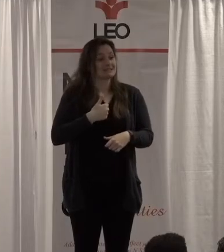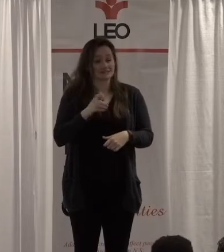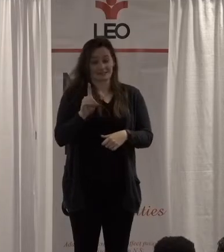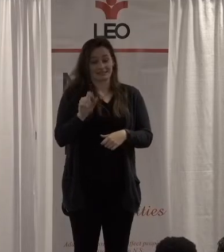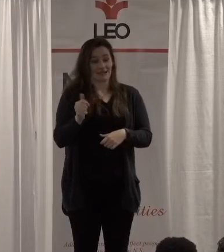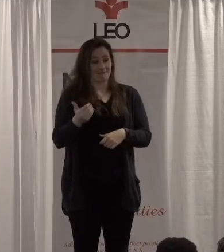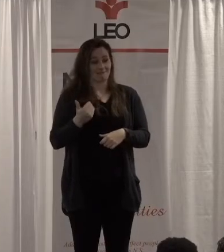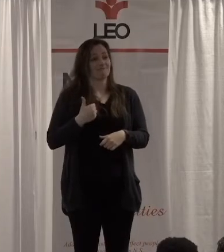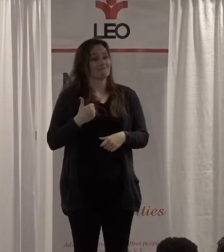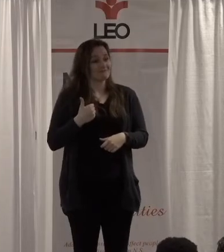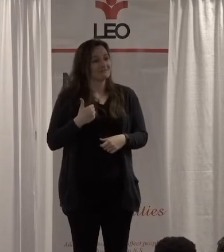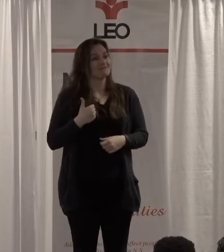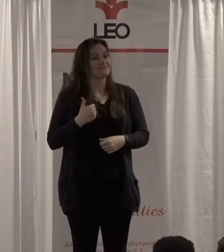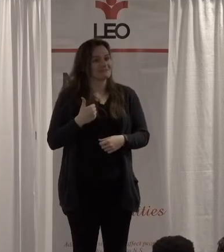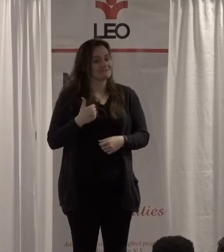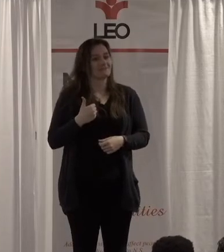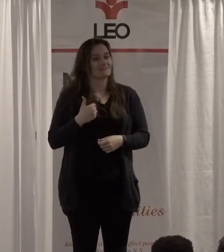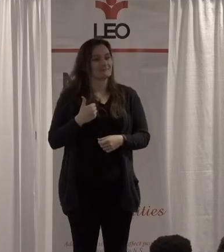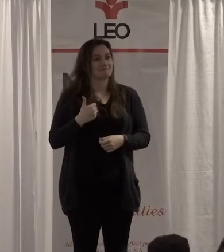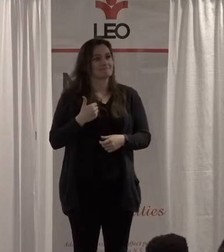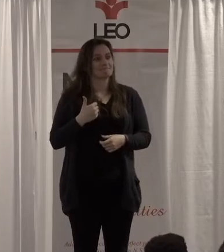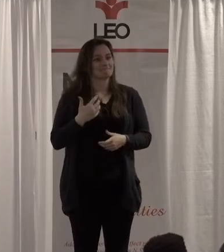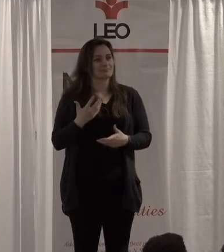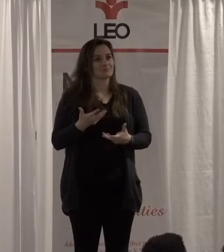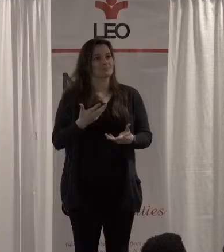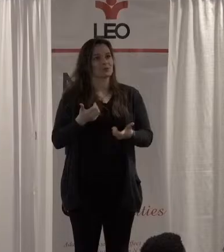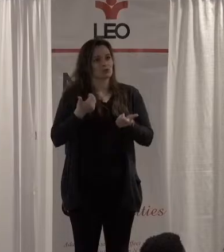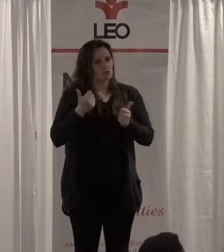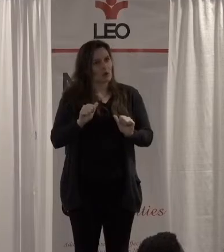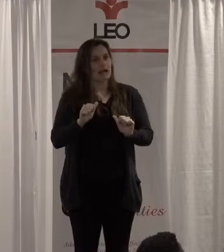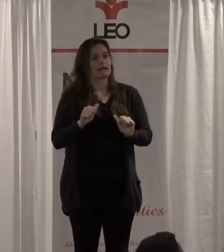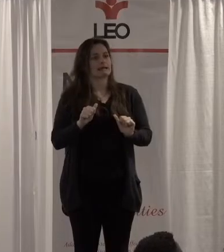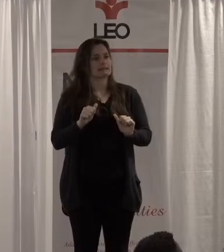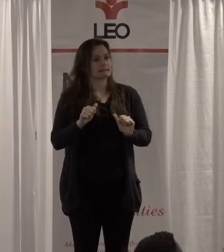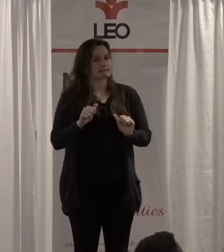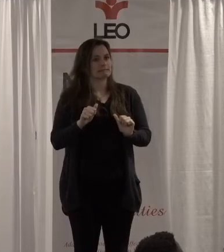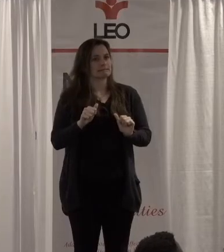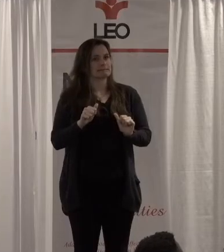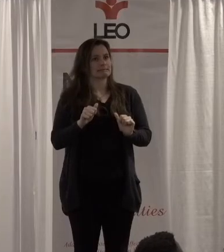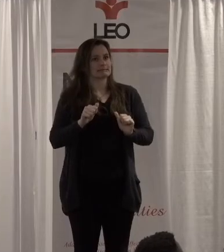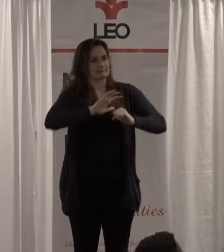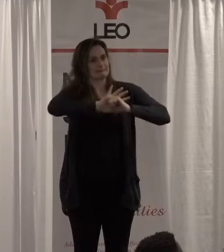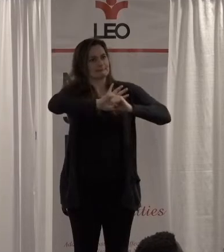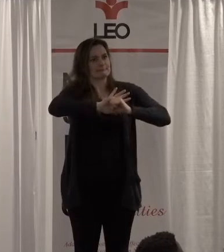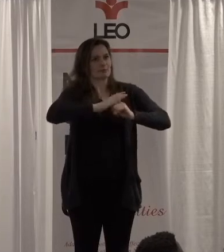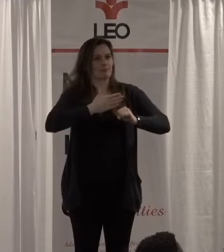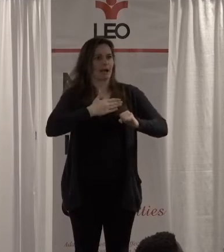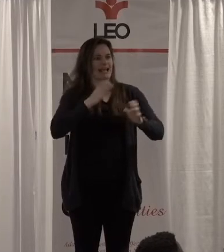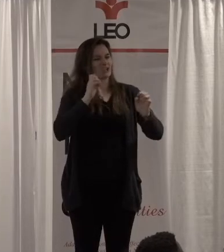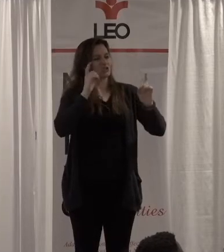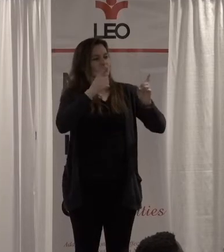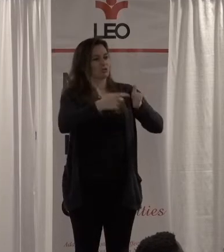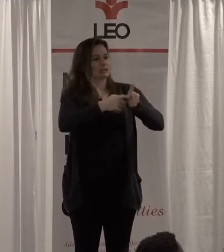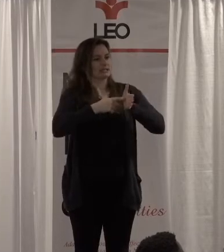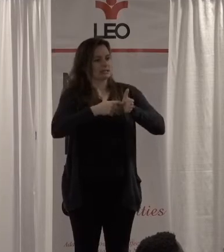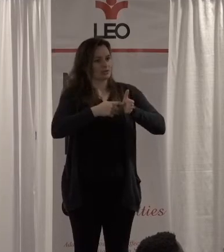PAY FOR VARIOUS EDUCATIONAL NEEDS AND THIS I CAN IMAGINE IS A HUGE HELP.